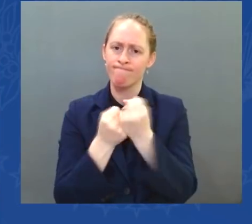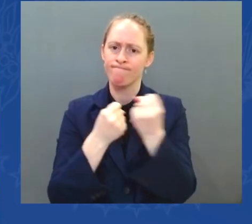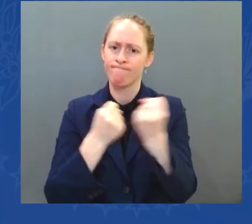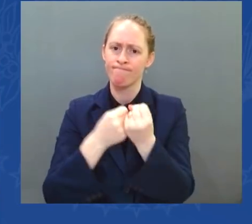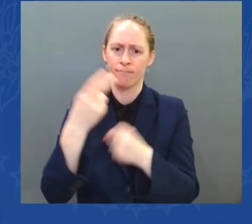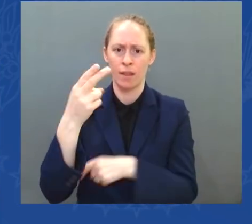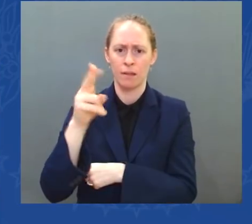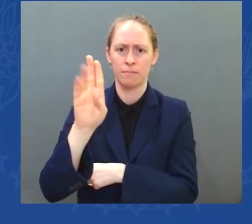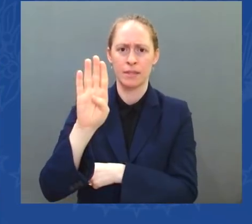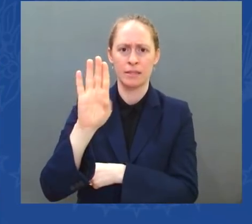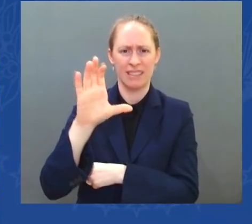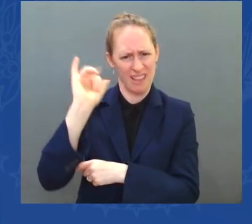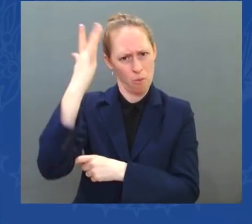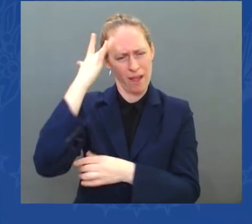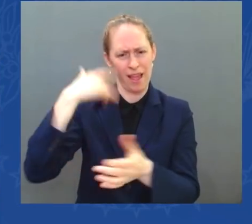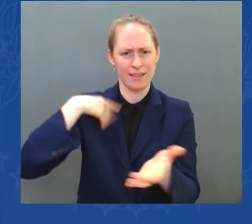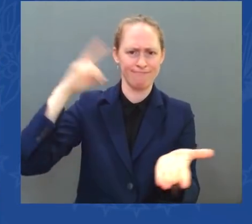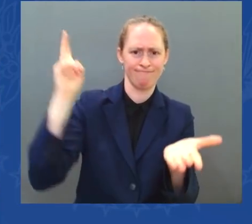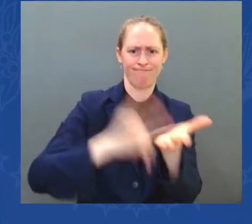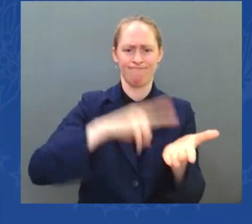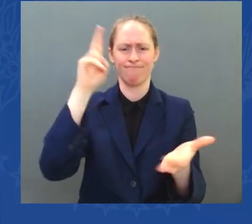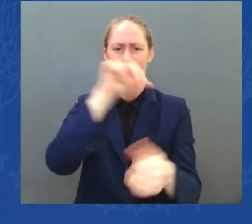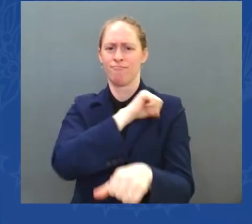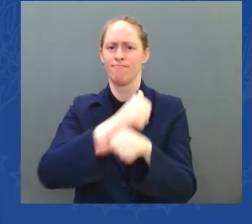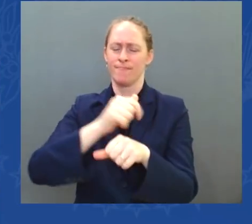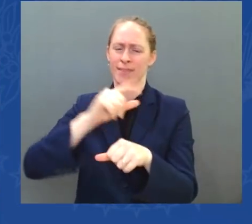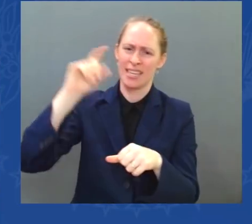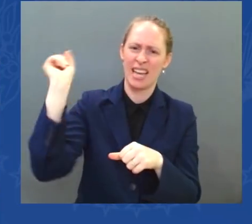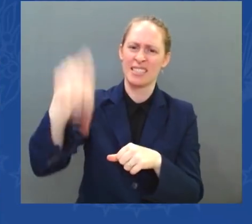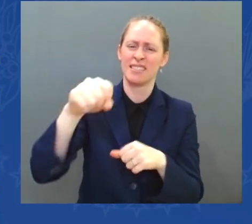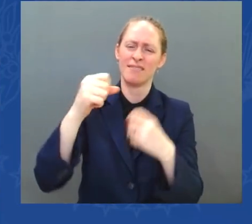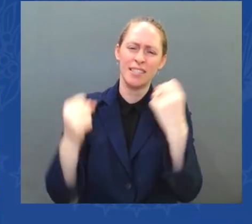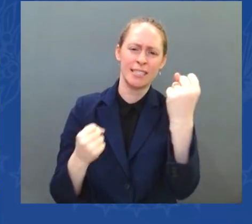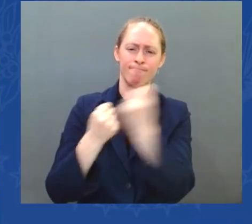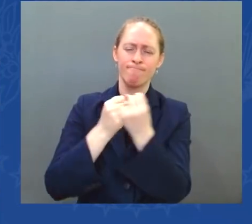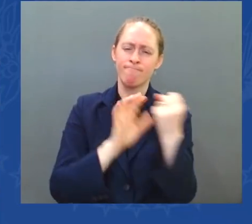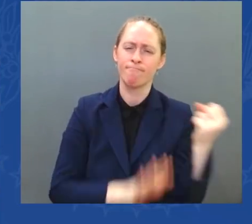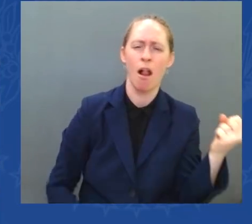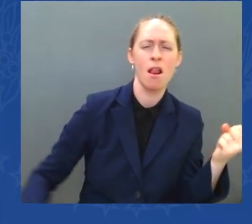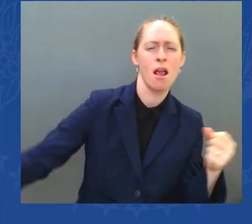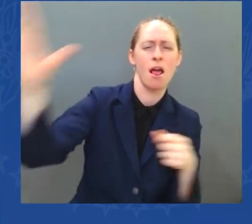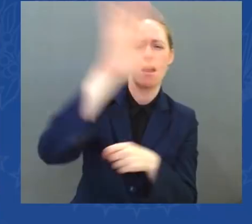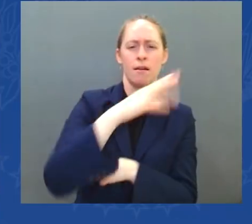everything from policies to funding. And speaking of funding, we were able to deliver